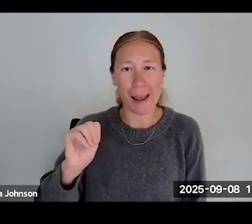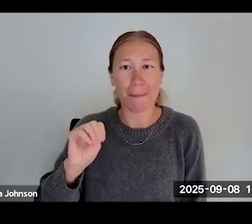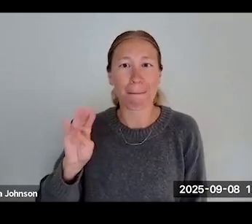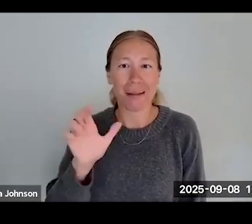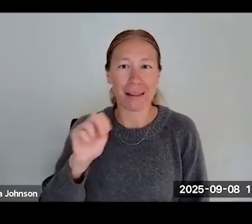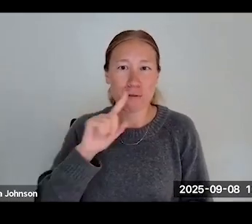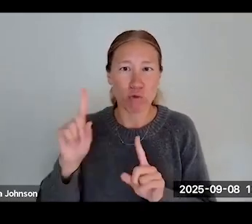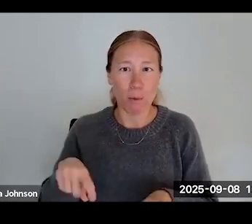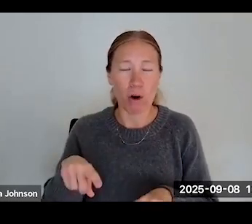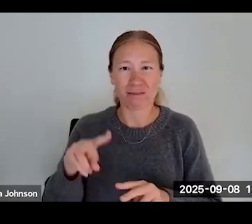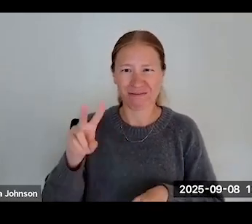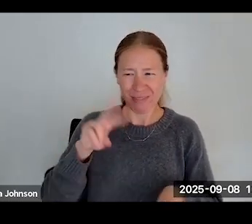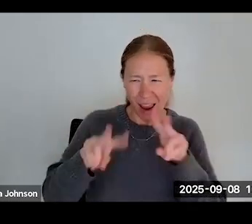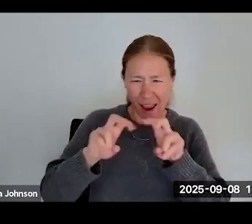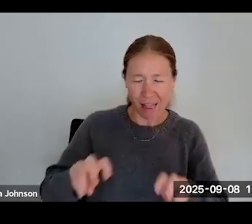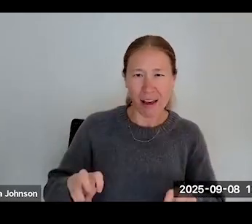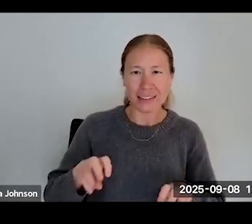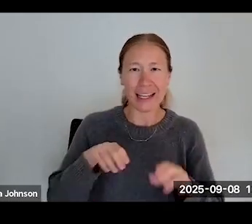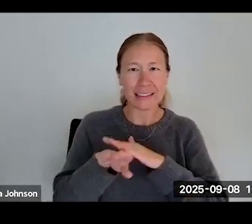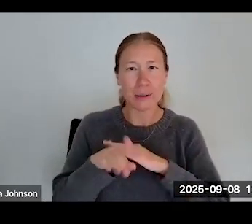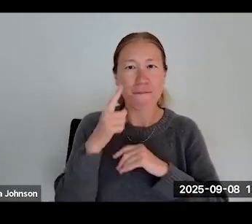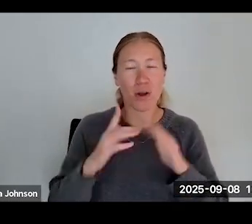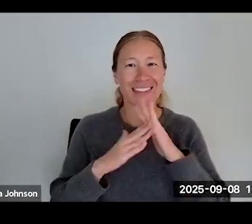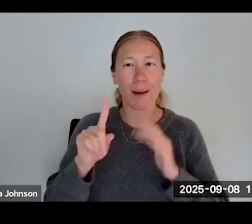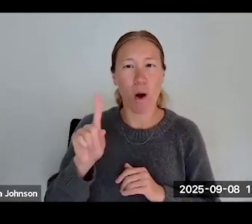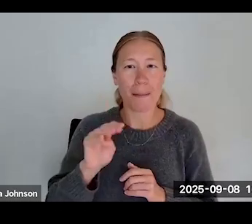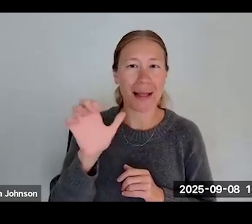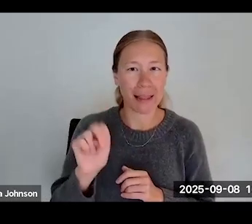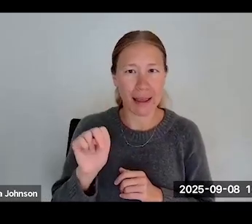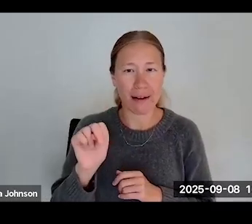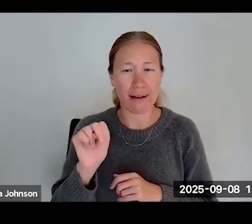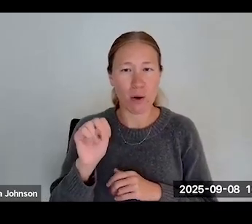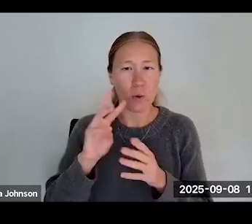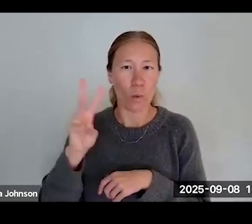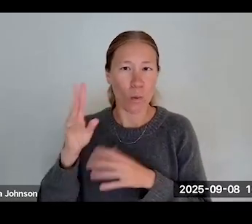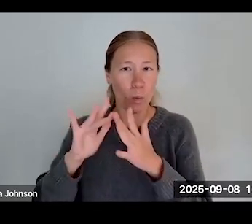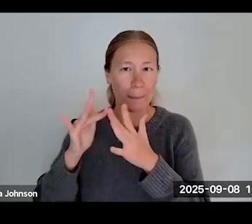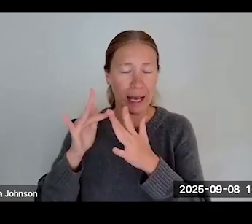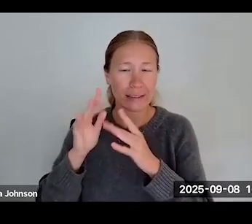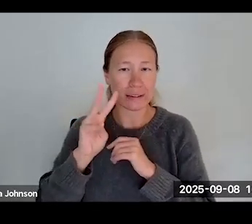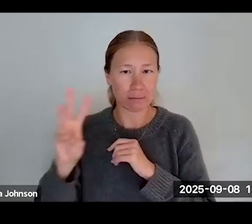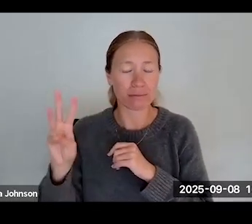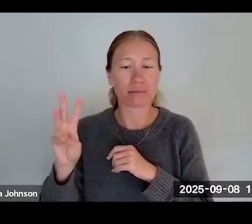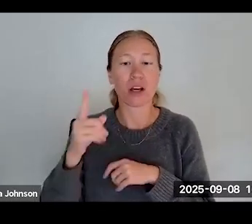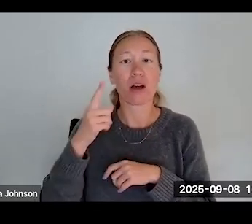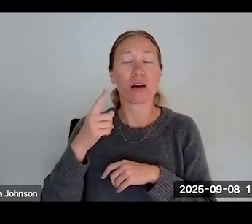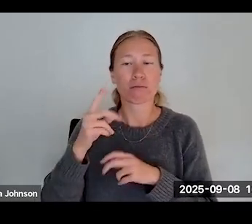of the top 1 million websites against WCAG criteria. Although there have been slow improvements,